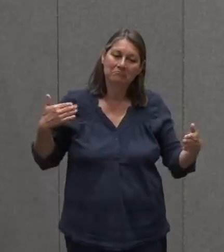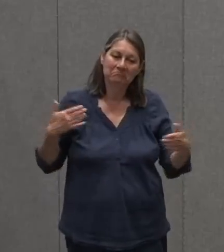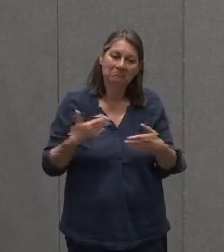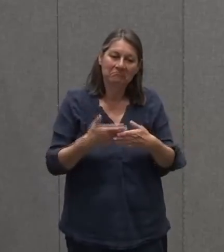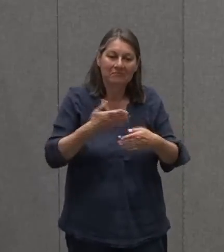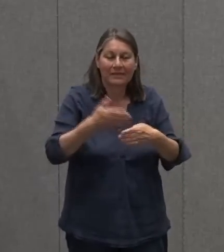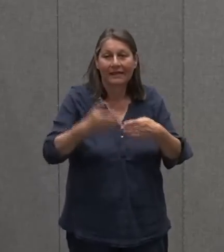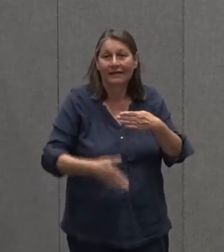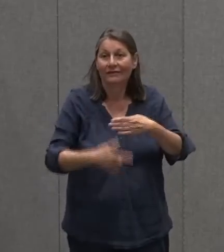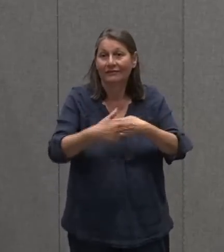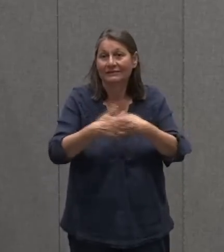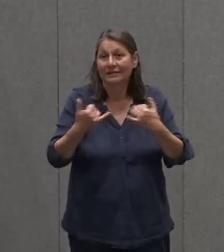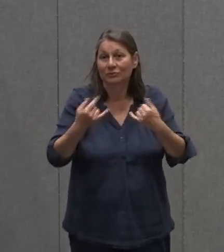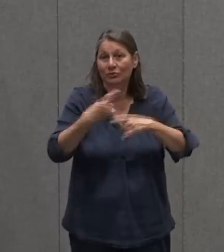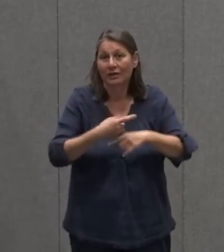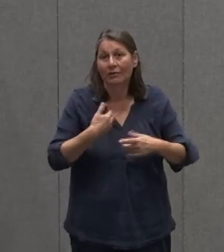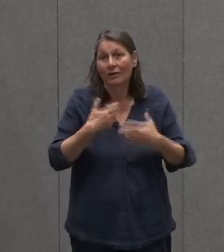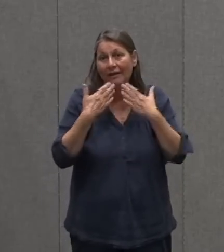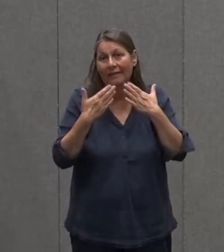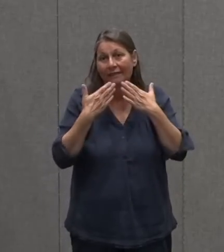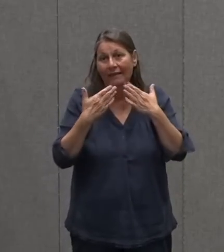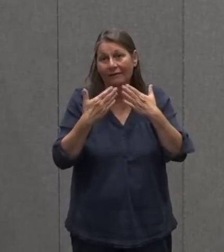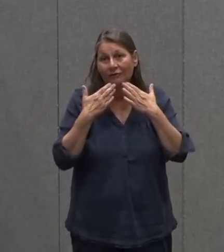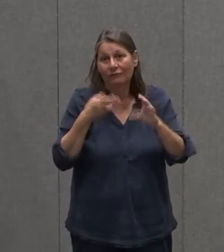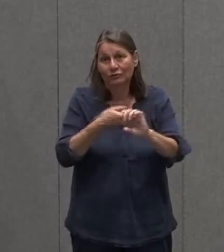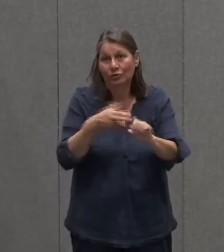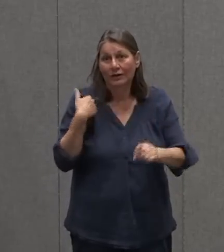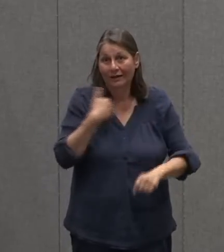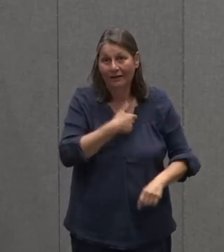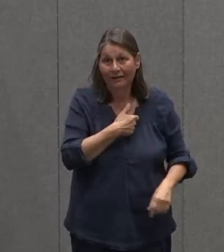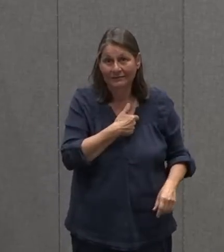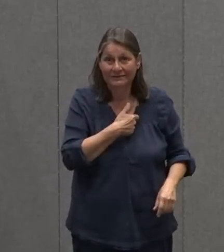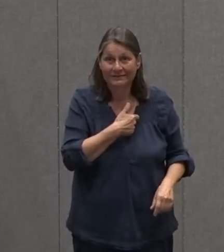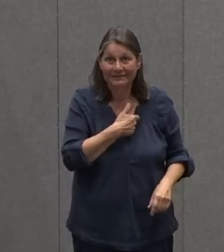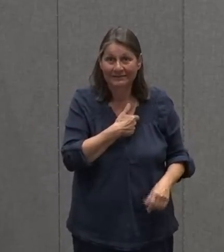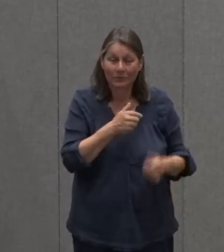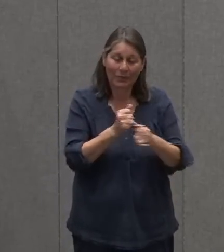and I want to thank you so much for joining us with mathematics.